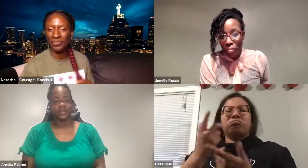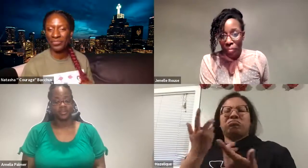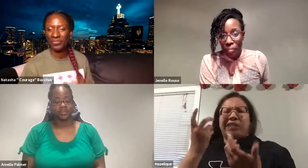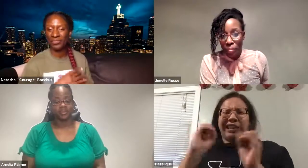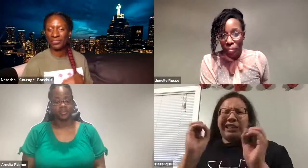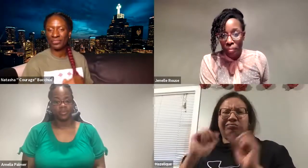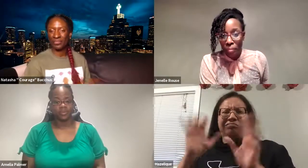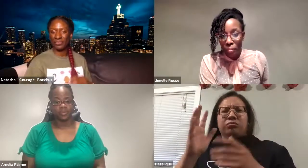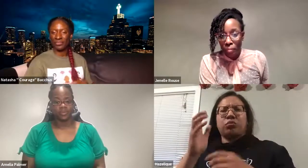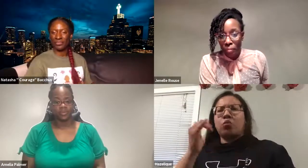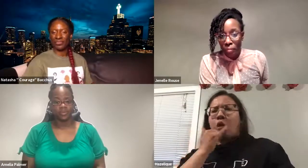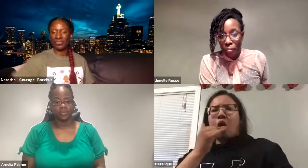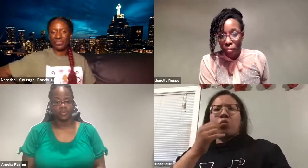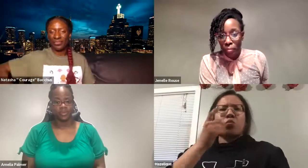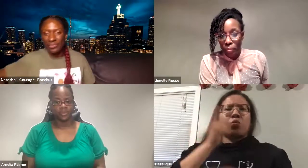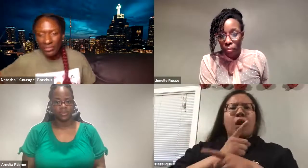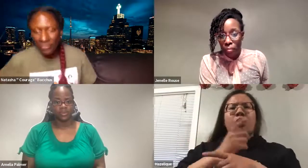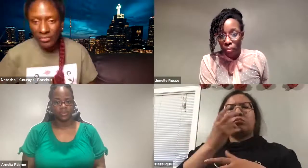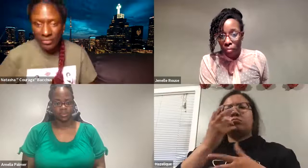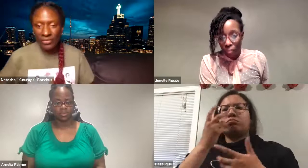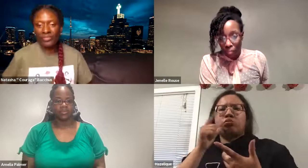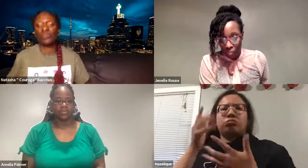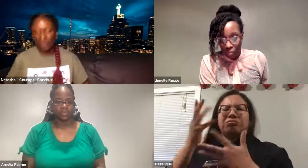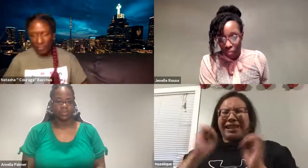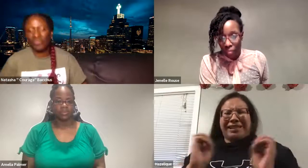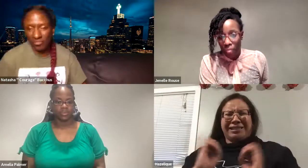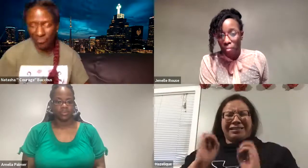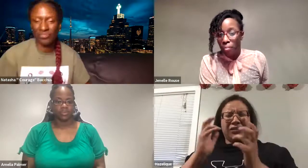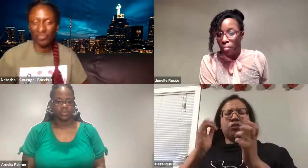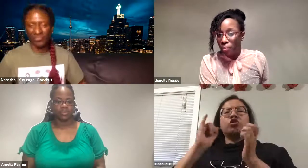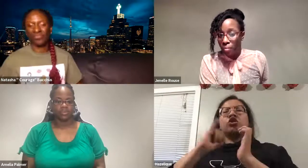so really there is no right or wrong like jenelle had said.